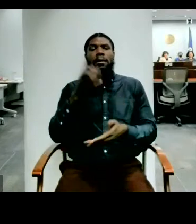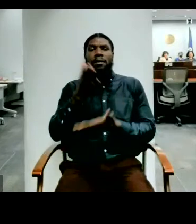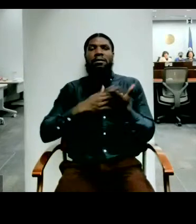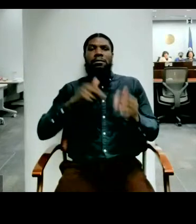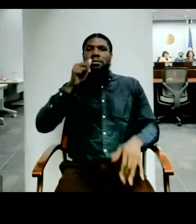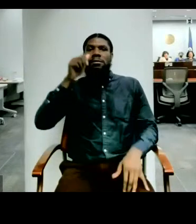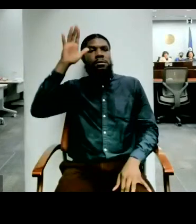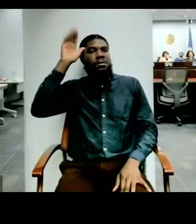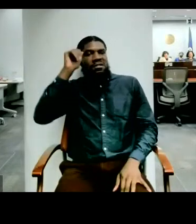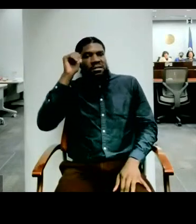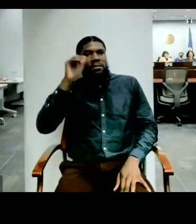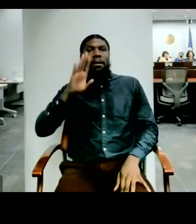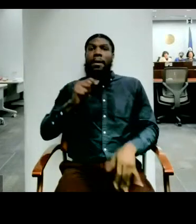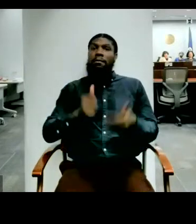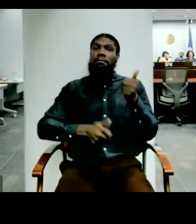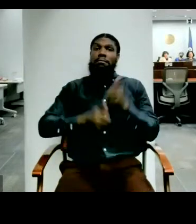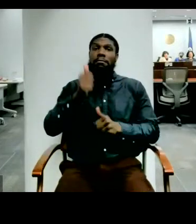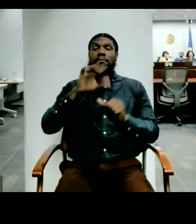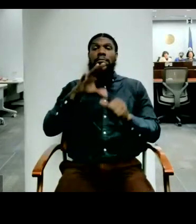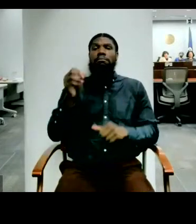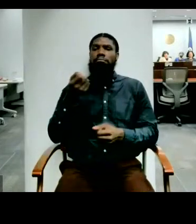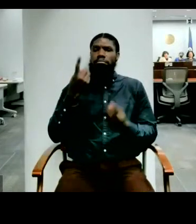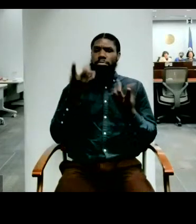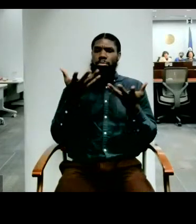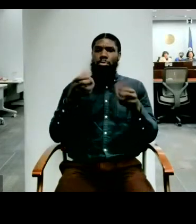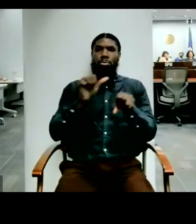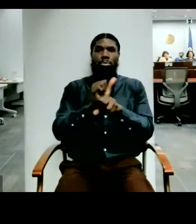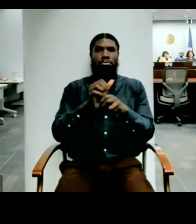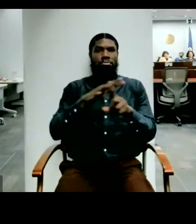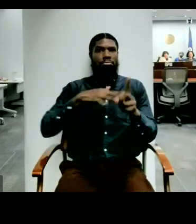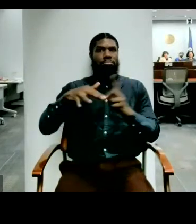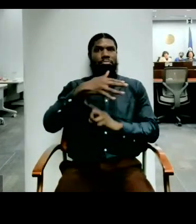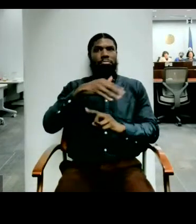but most understand they want to work environment where they can get the brightest and best talent.